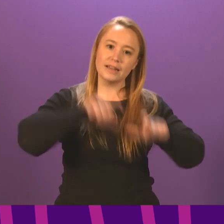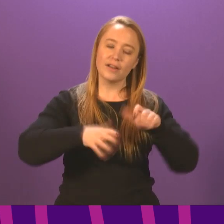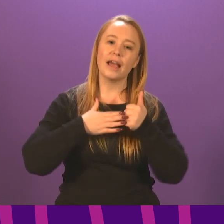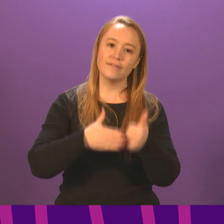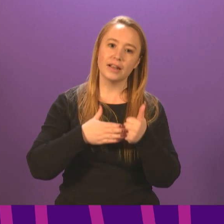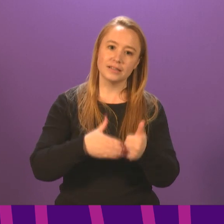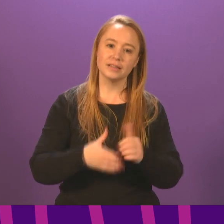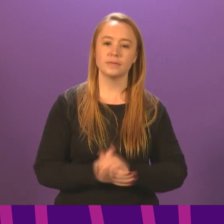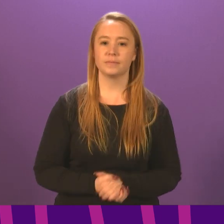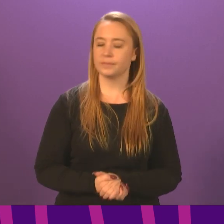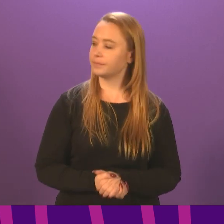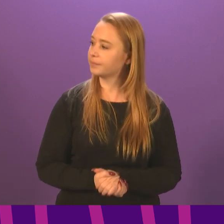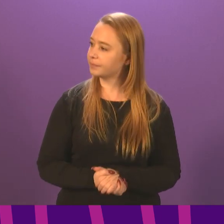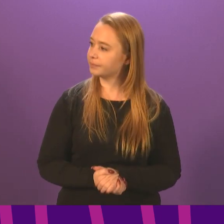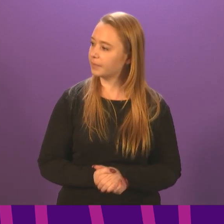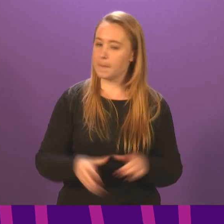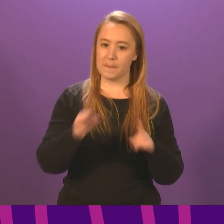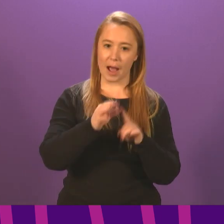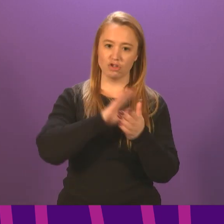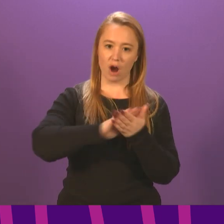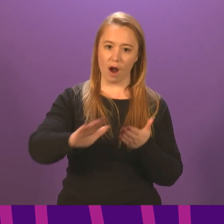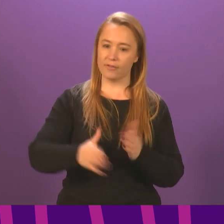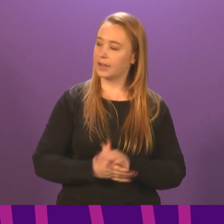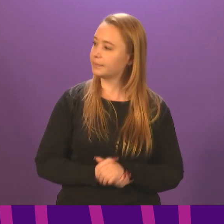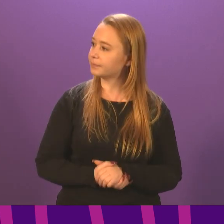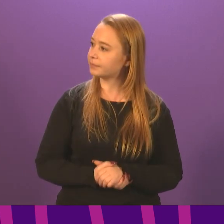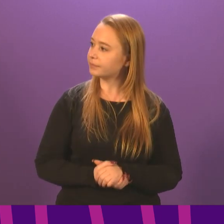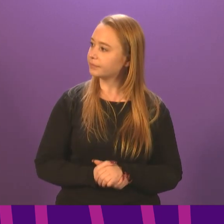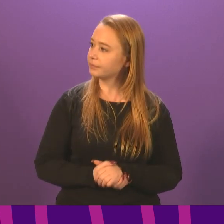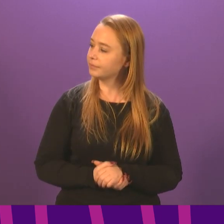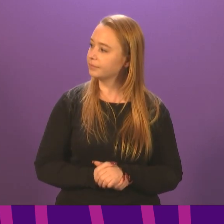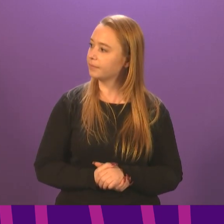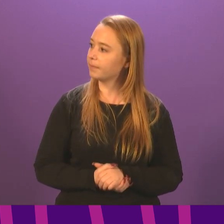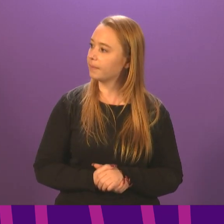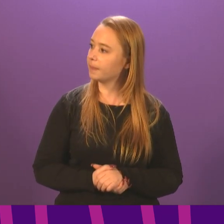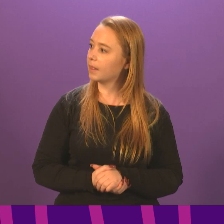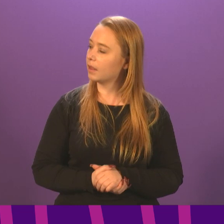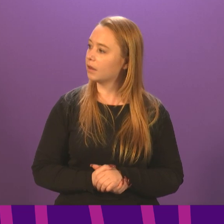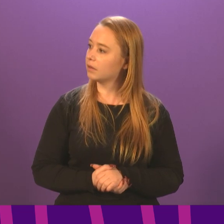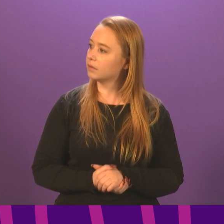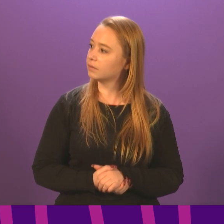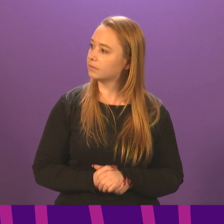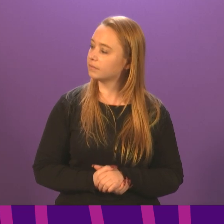Patrick Harvie (Glasgow) (Green): When much of the country was put into level